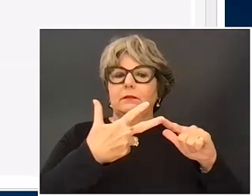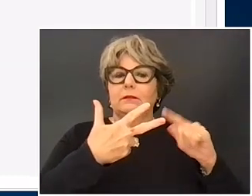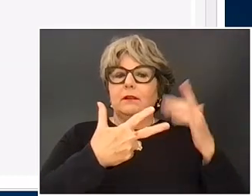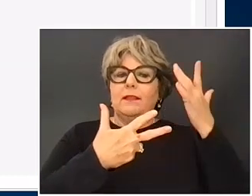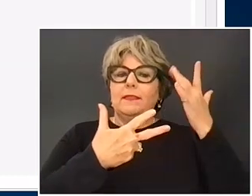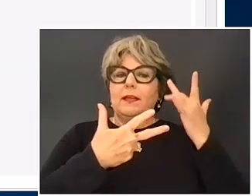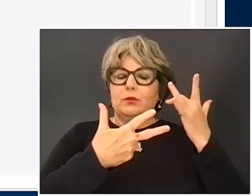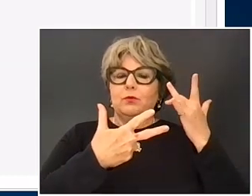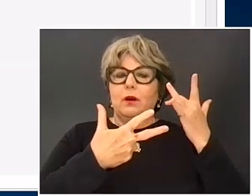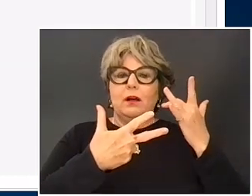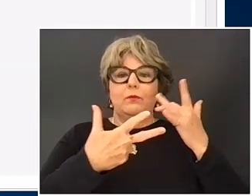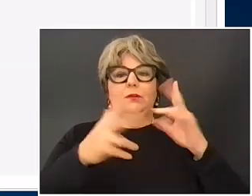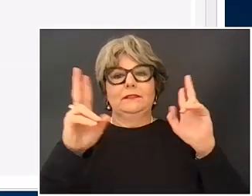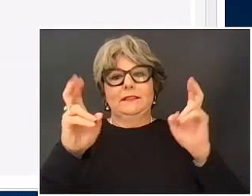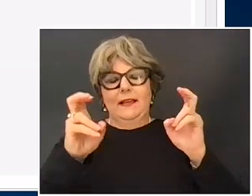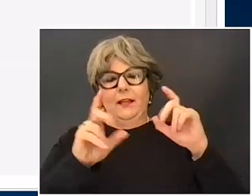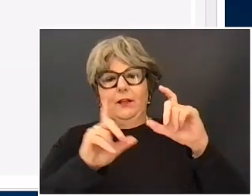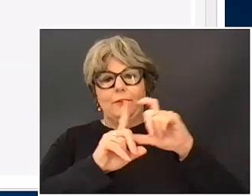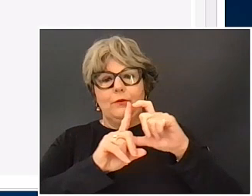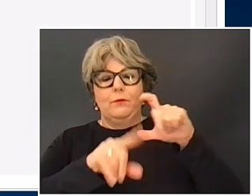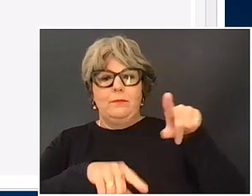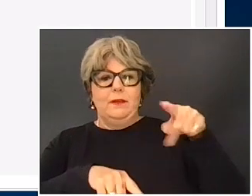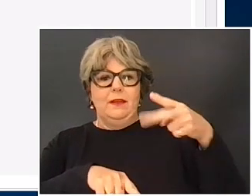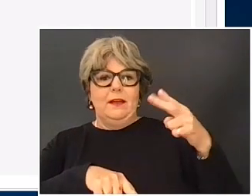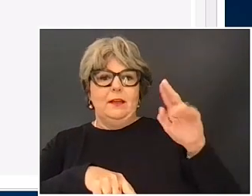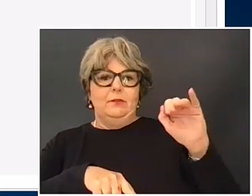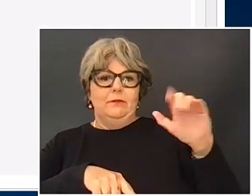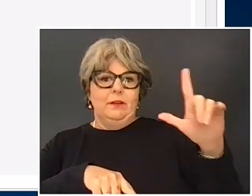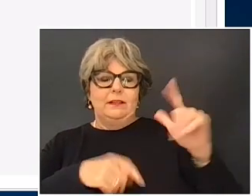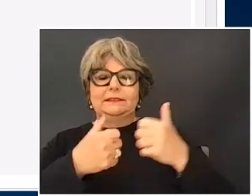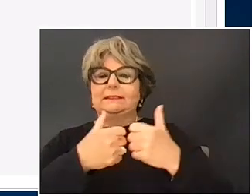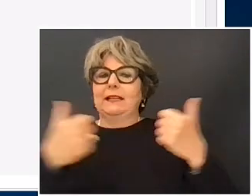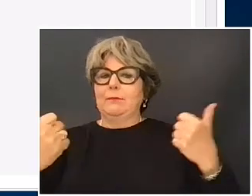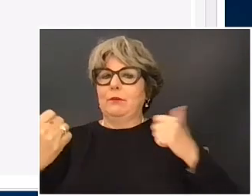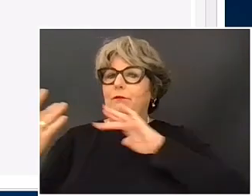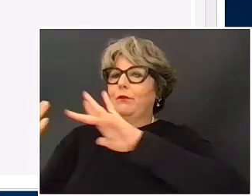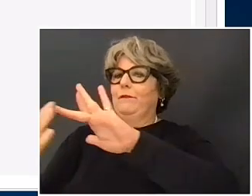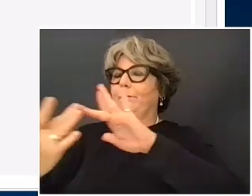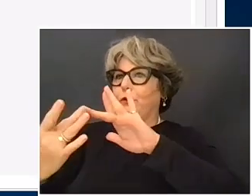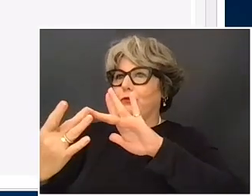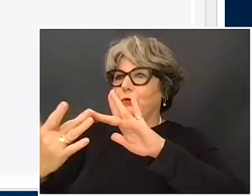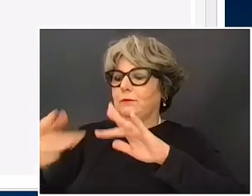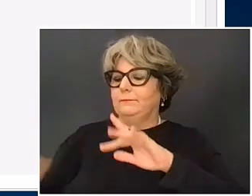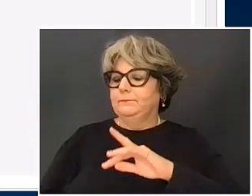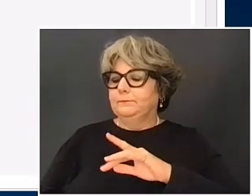physical to distinguish it from virtual. Got it. So this would then encompass